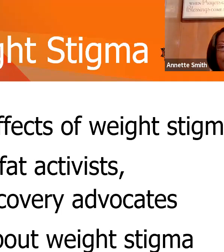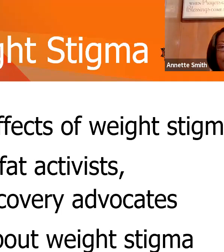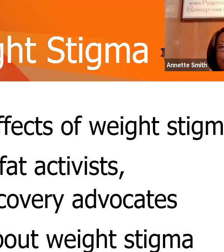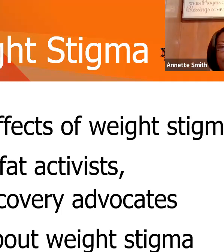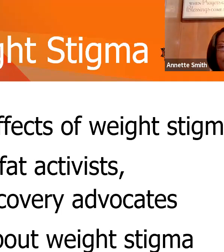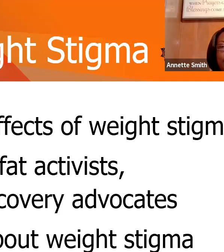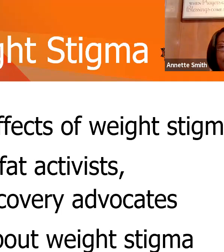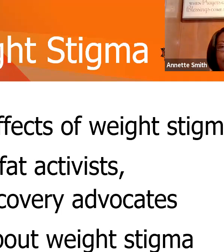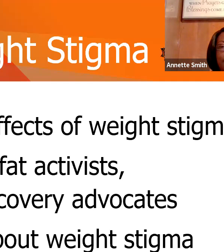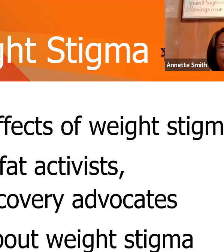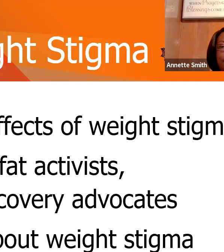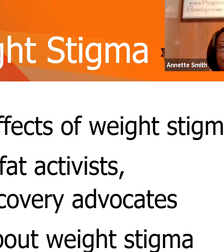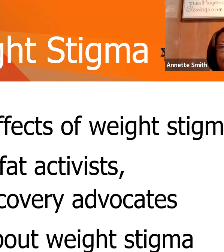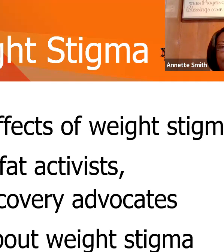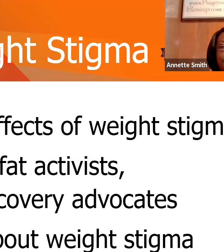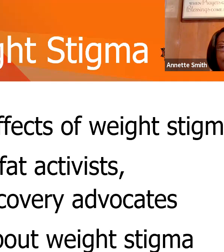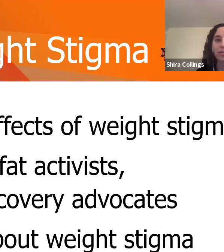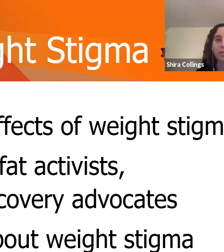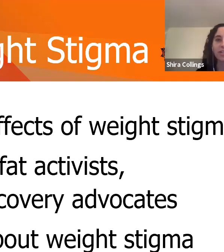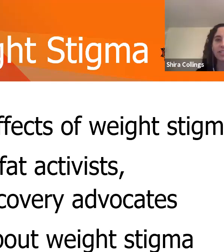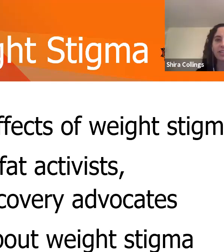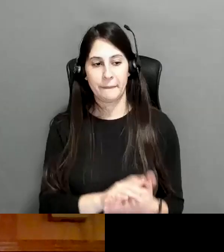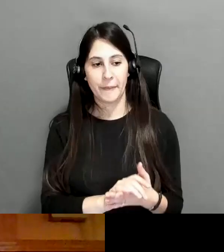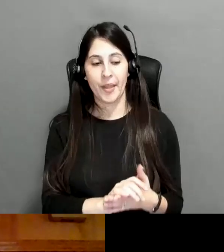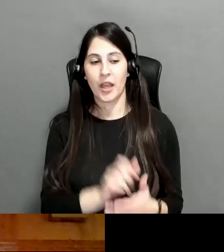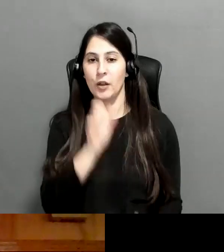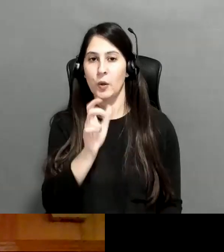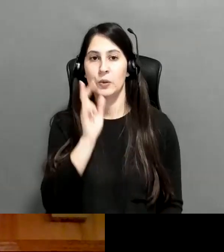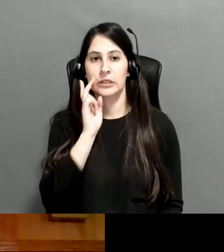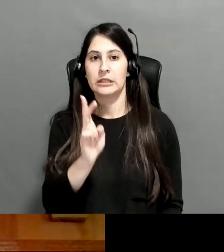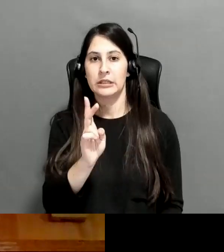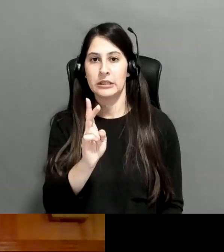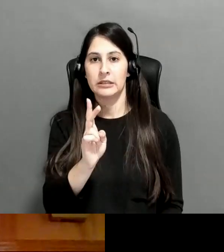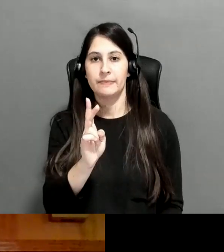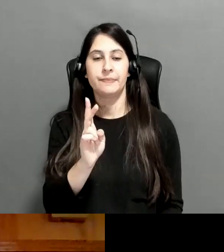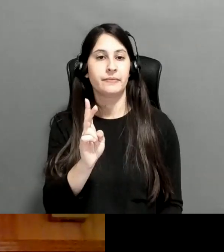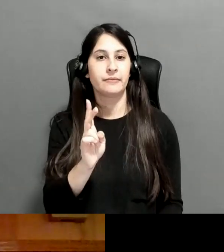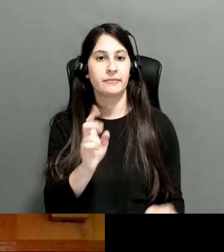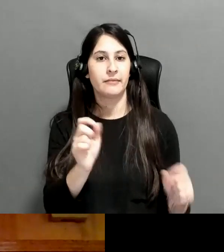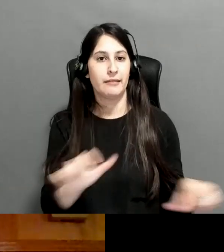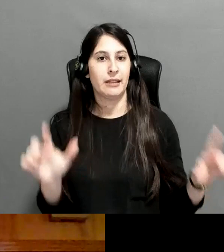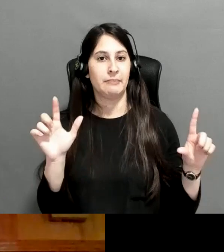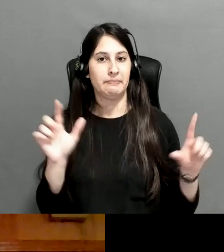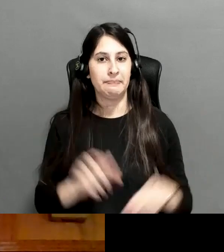negative. Next slide. Did I freeze? Yeah, I think so.